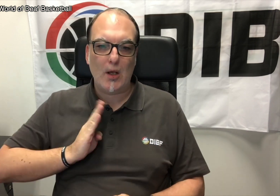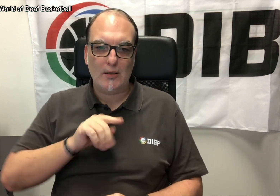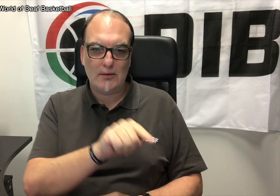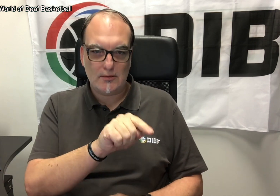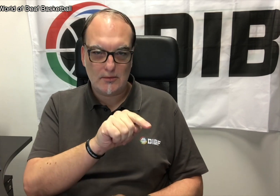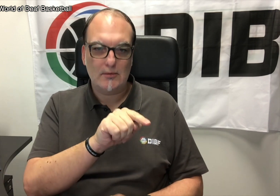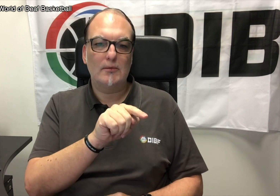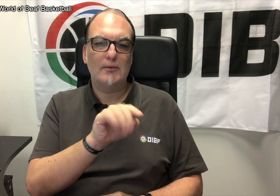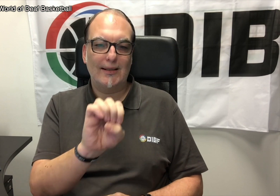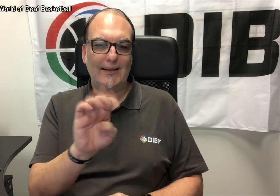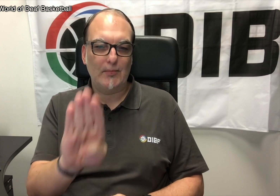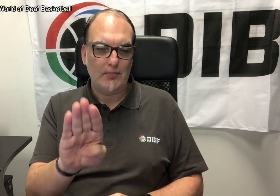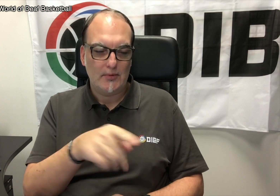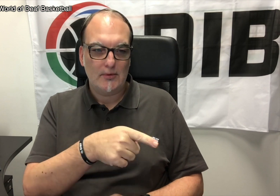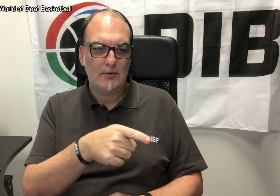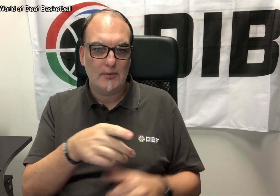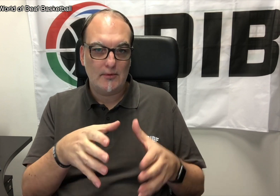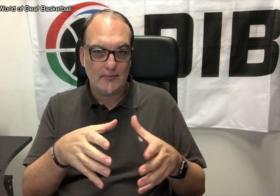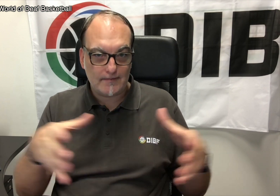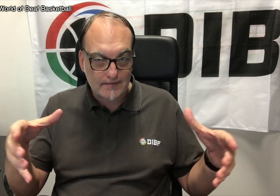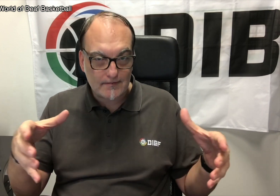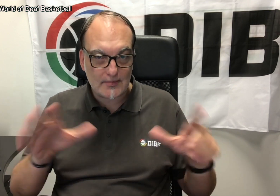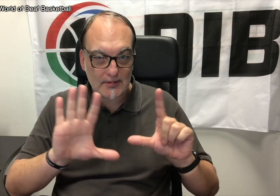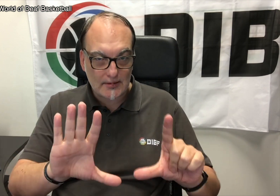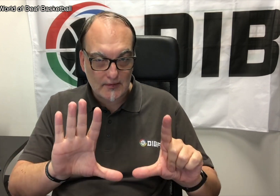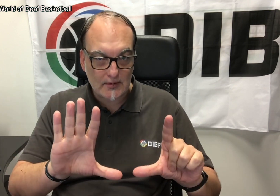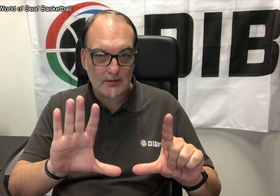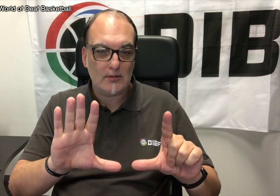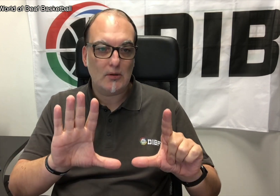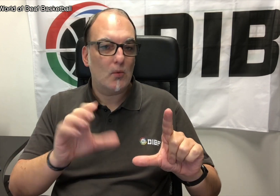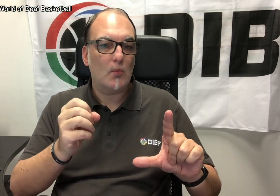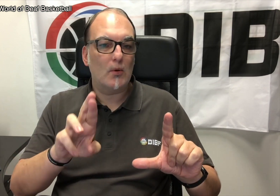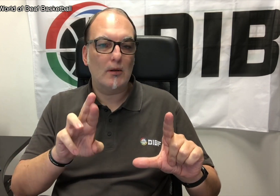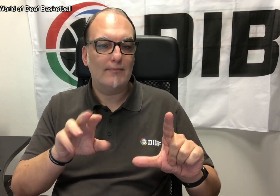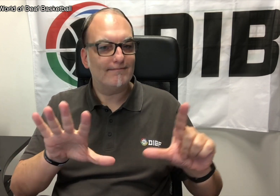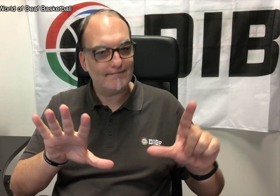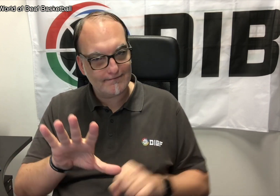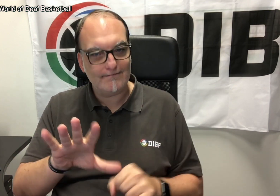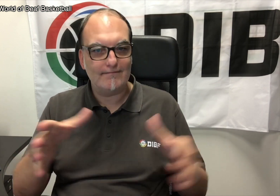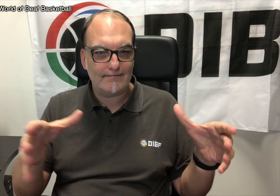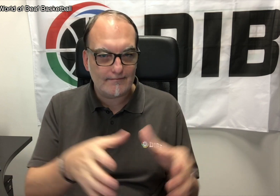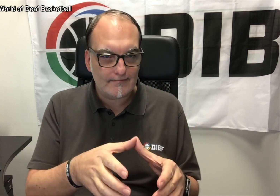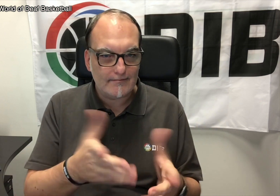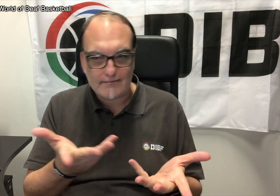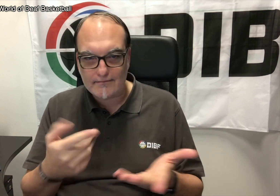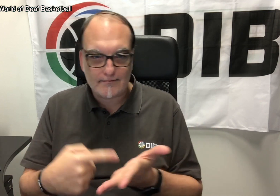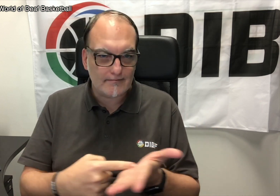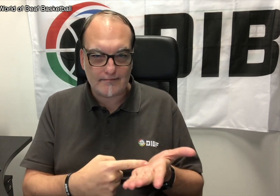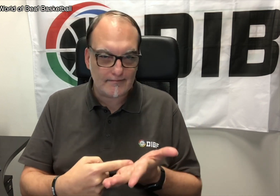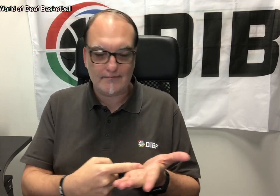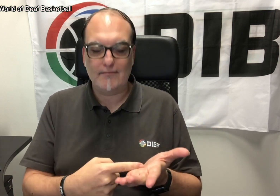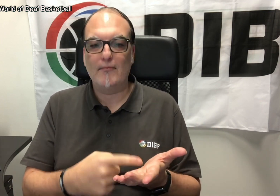expanding or reducing the Executive Board was discussed.